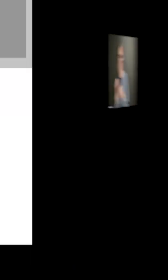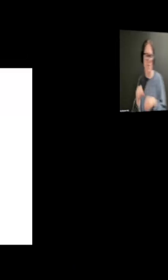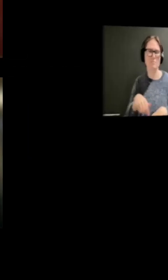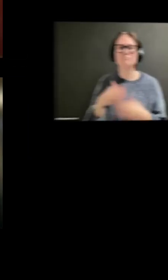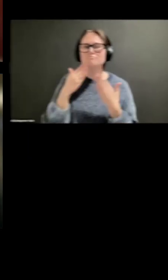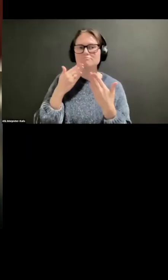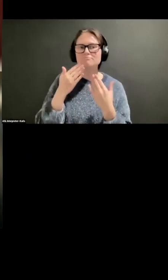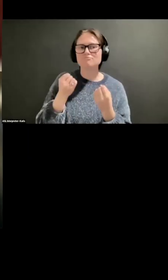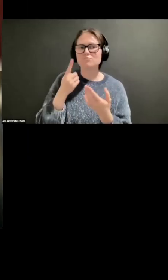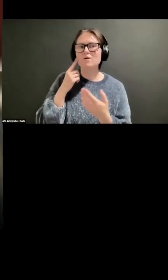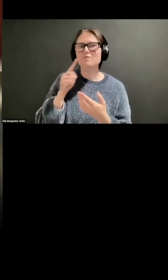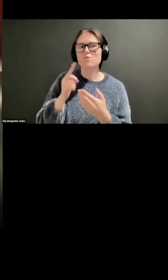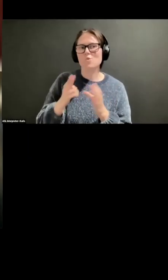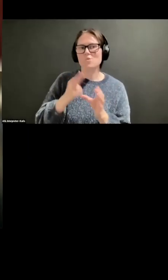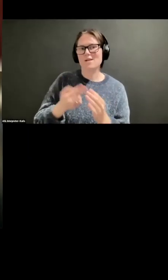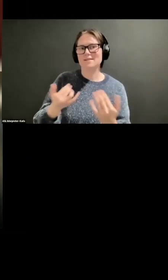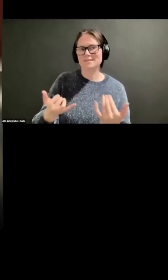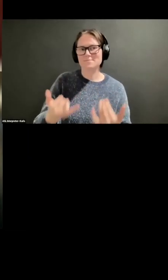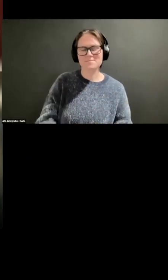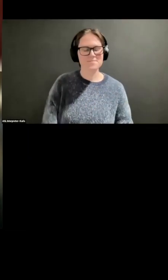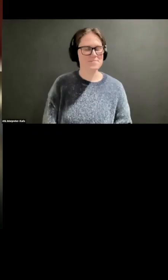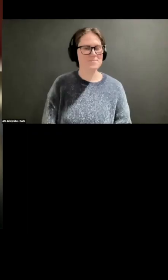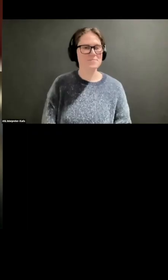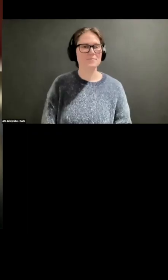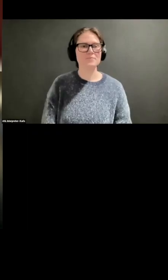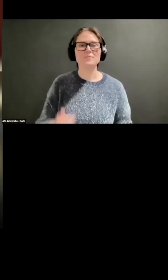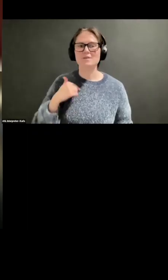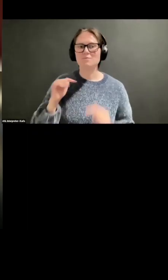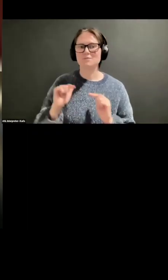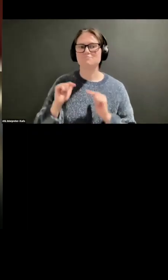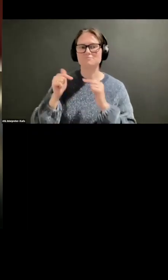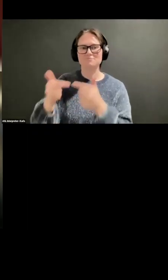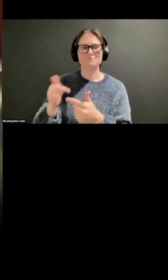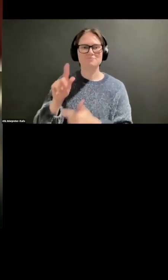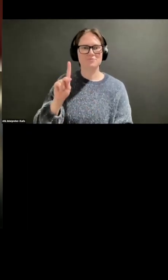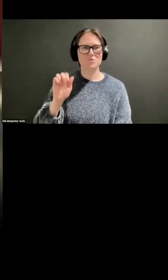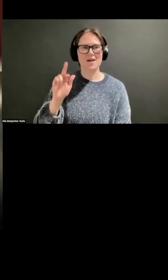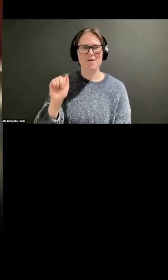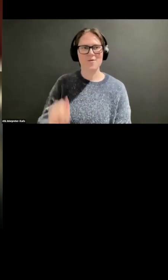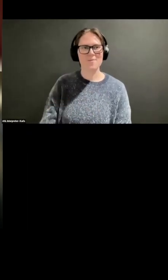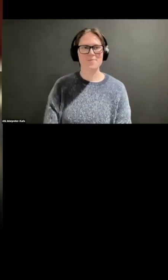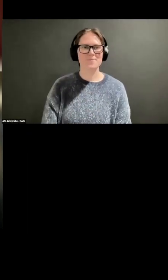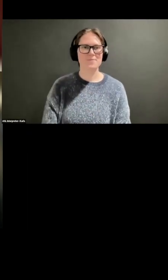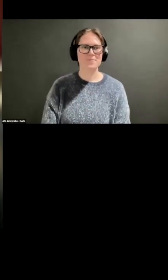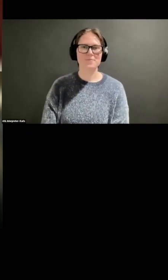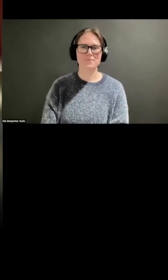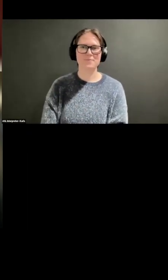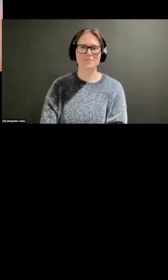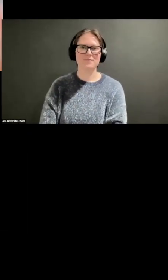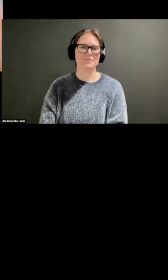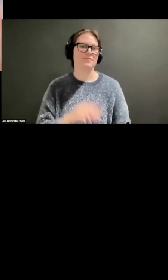And I am going to turn this over to you, Kara. Yeah, thank you so much.